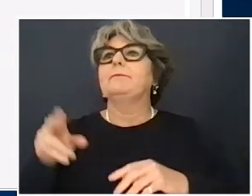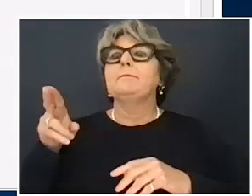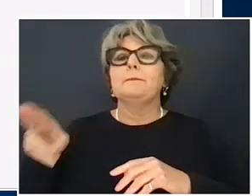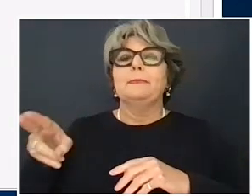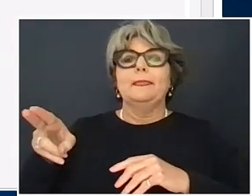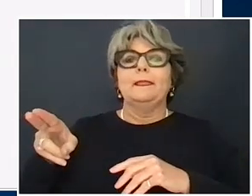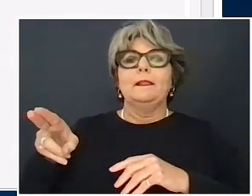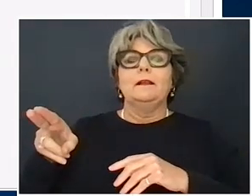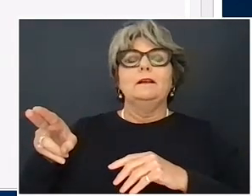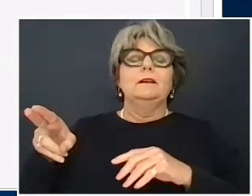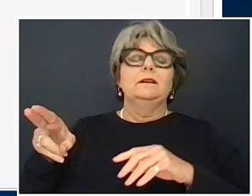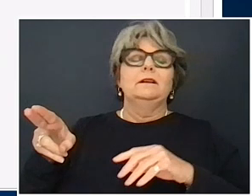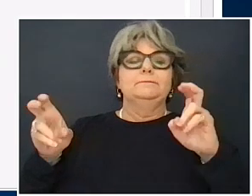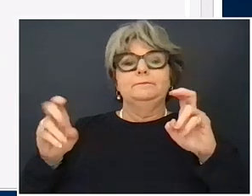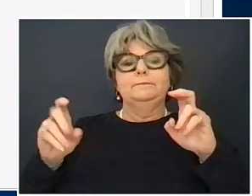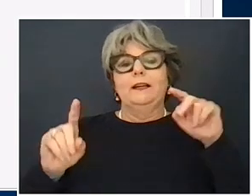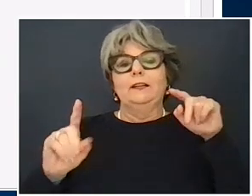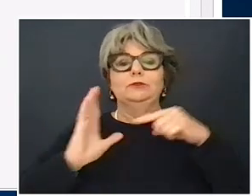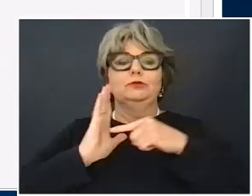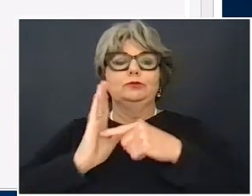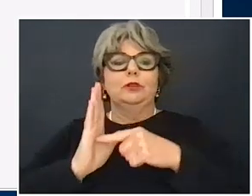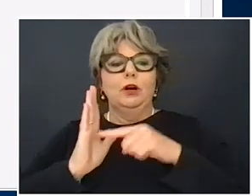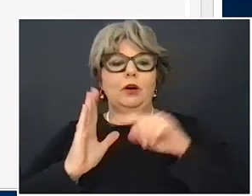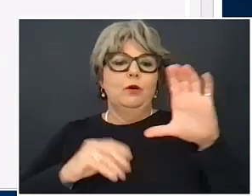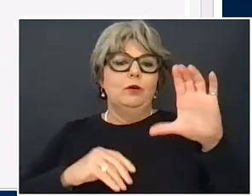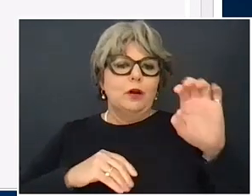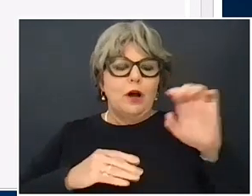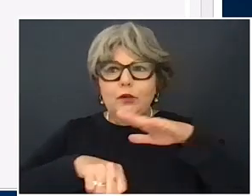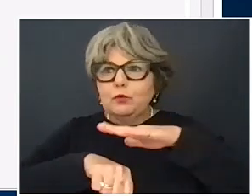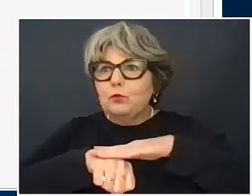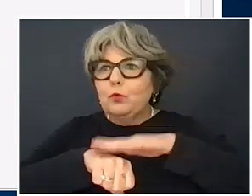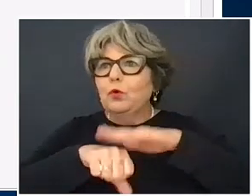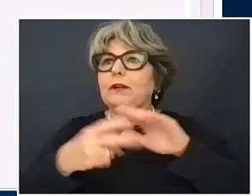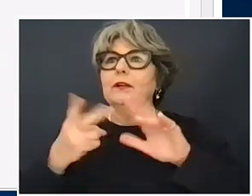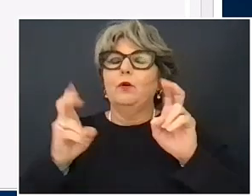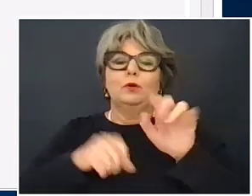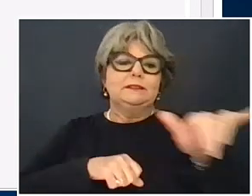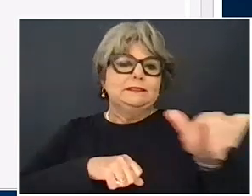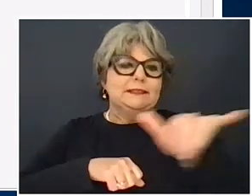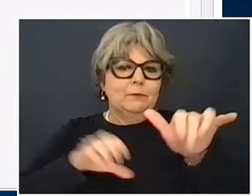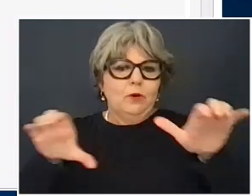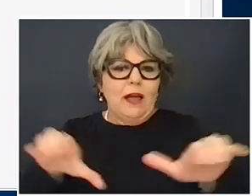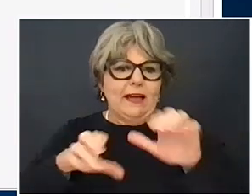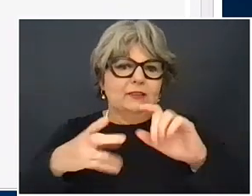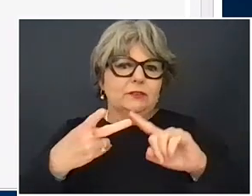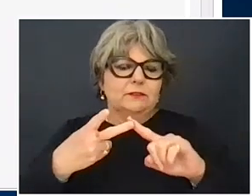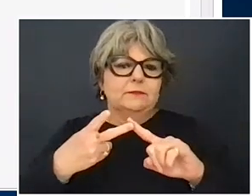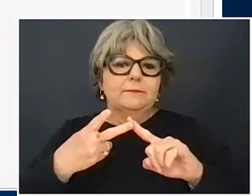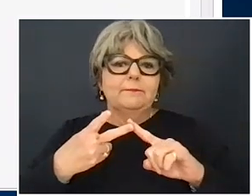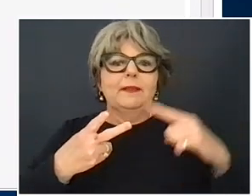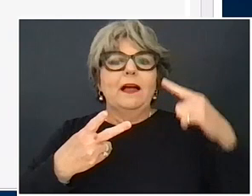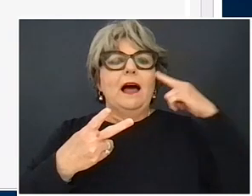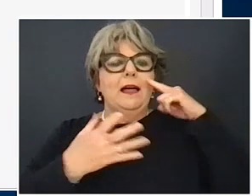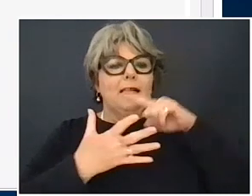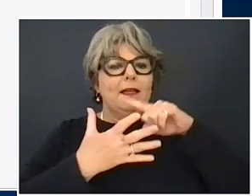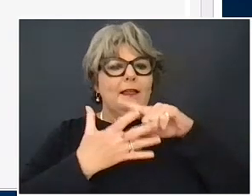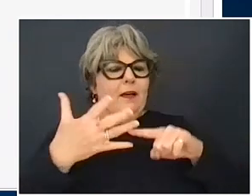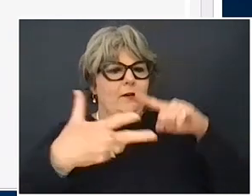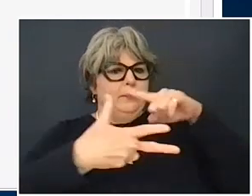warning or a similar action. Because I think those three terms probably